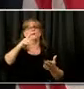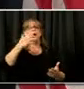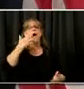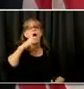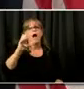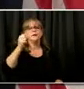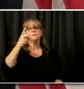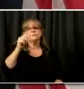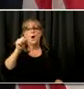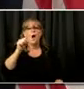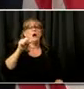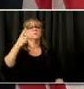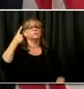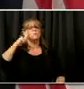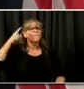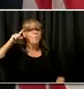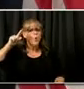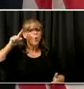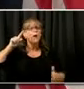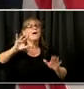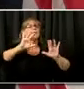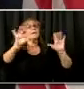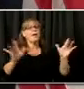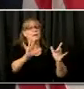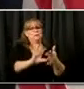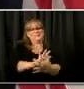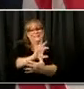our effort to expand colorado empowered learning our state's digital learning